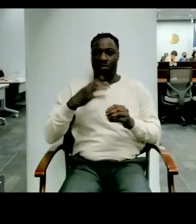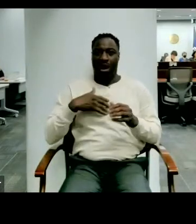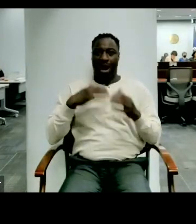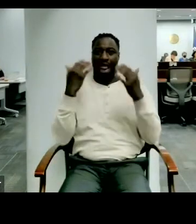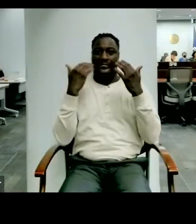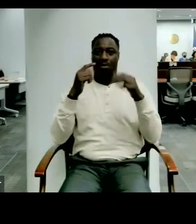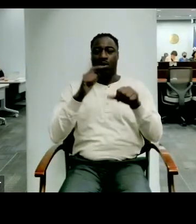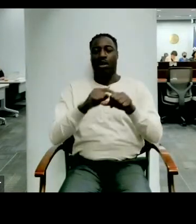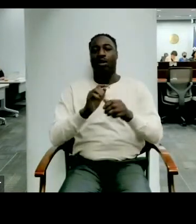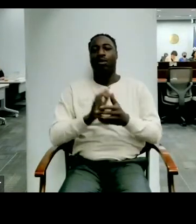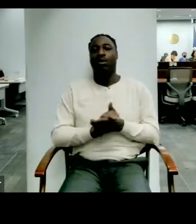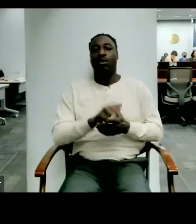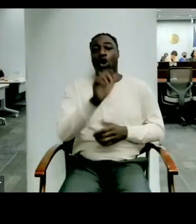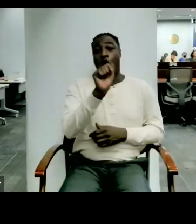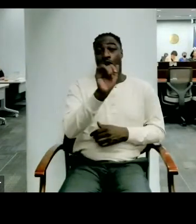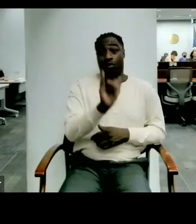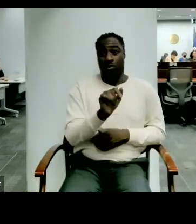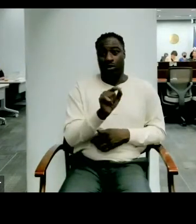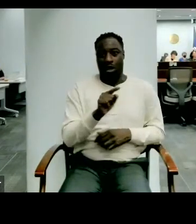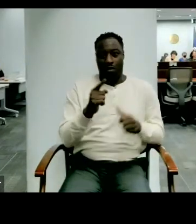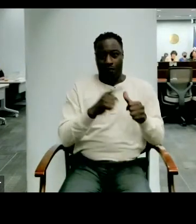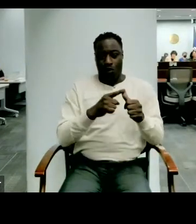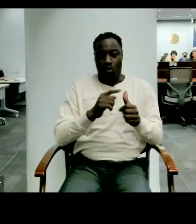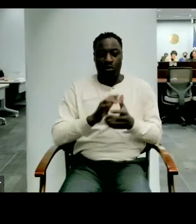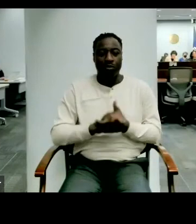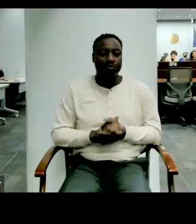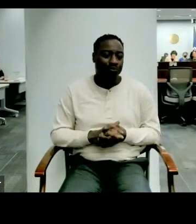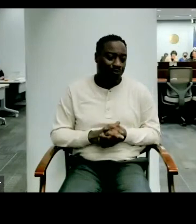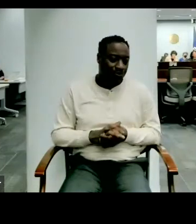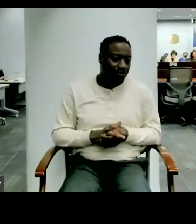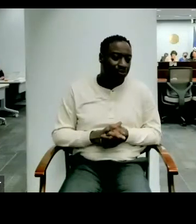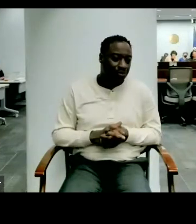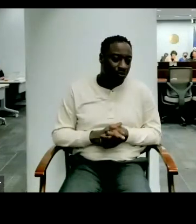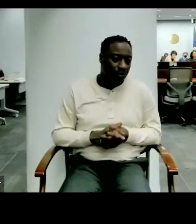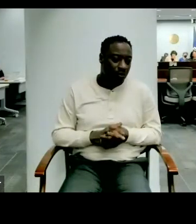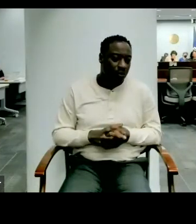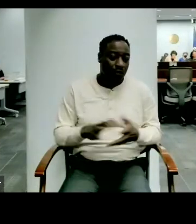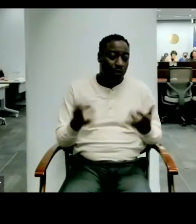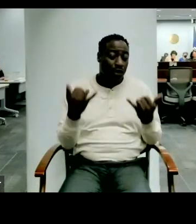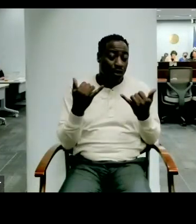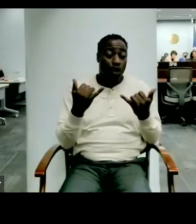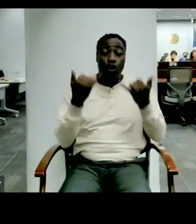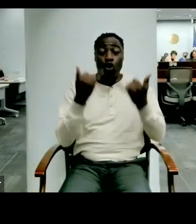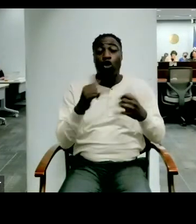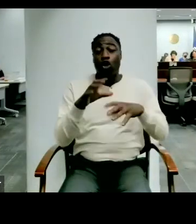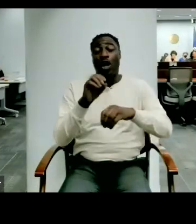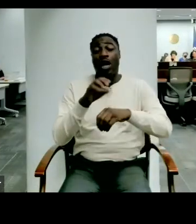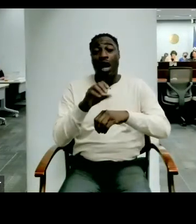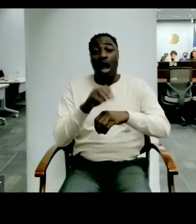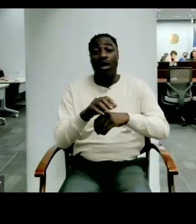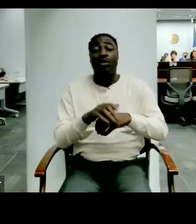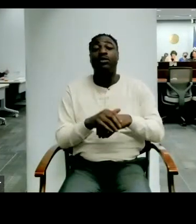With respect to Artificial Intelligence, um the current guidance um, although I